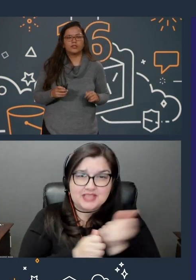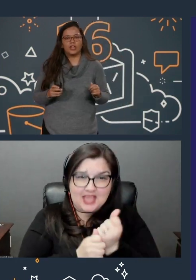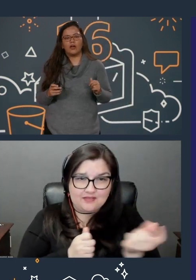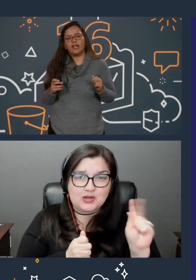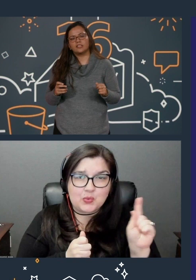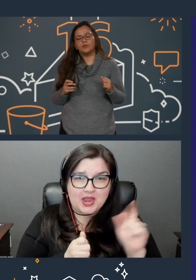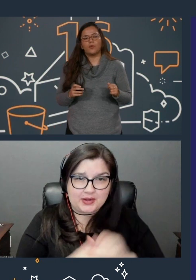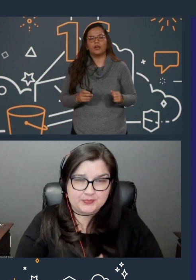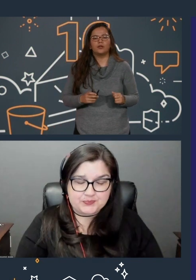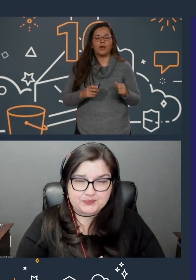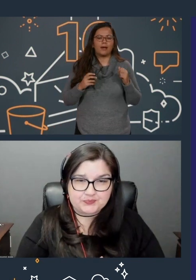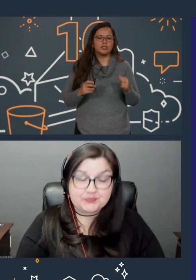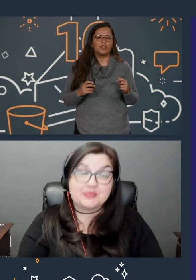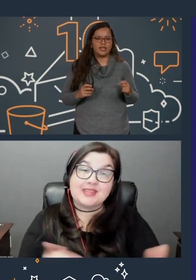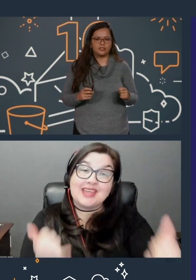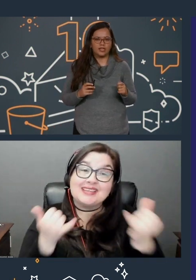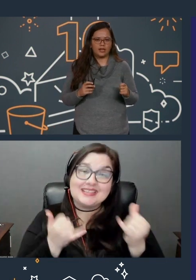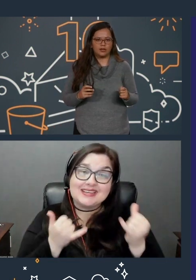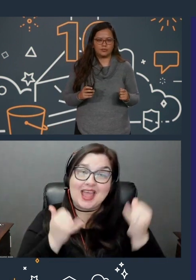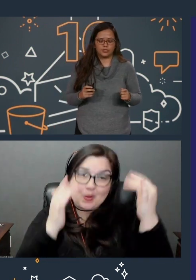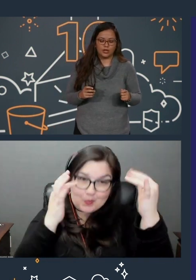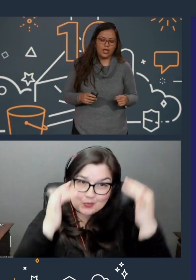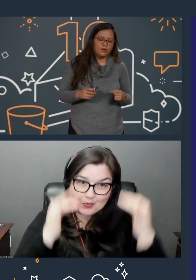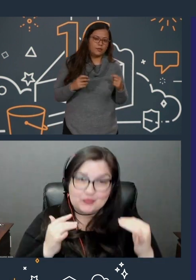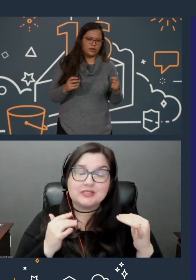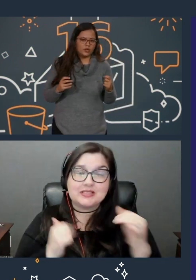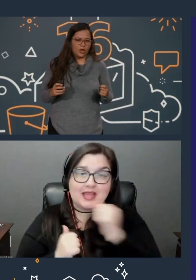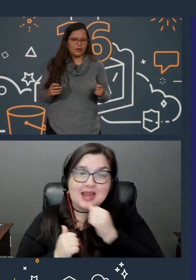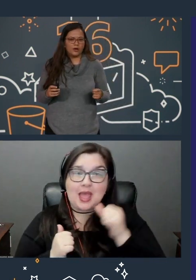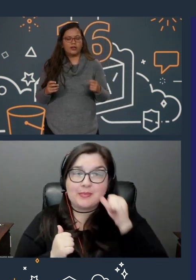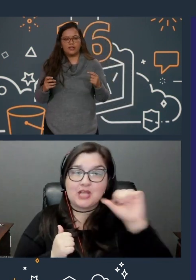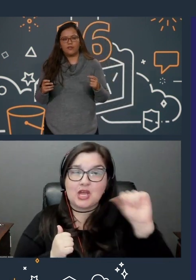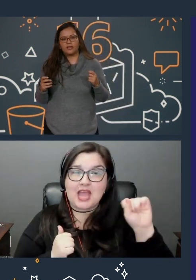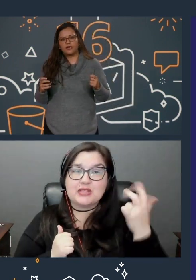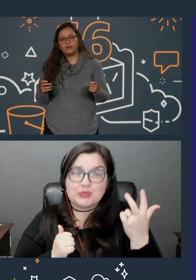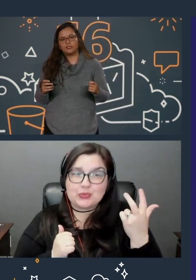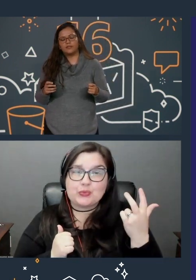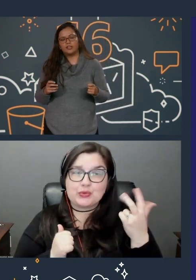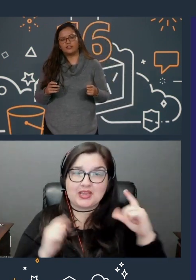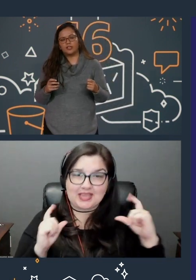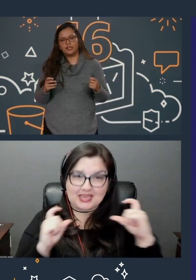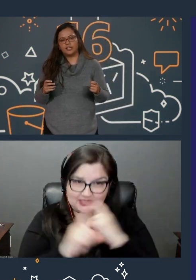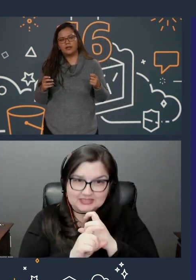So now let's move on to Amazon S3 encryption. We wanna talk about default encryption feature in detail,